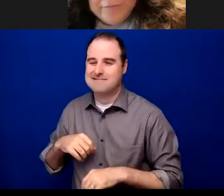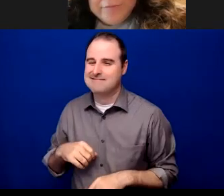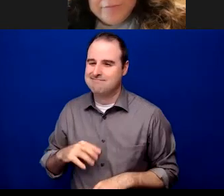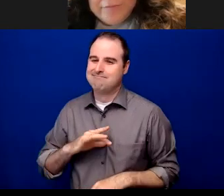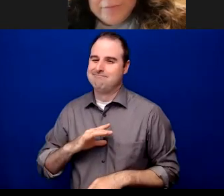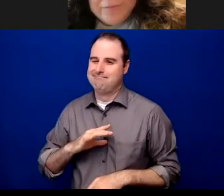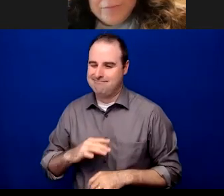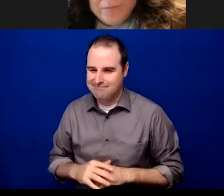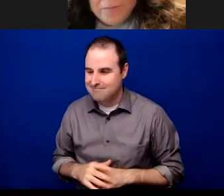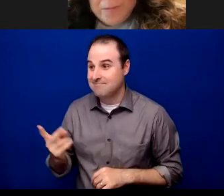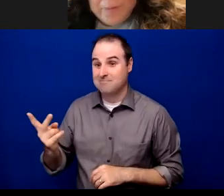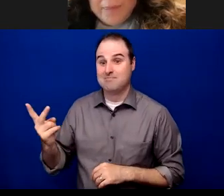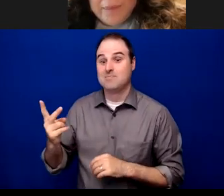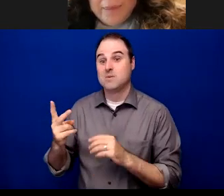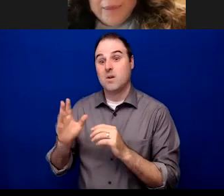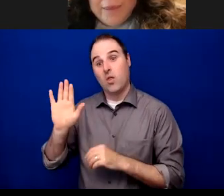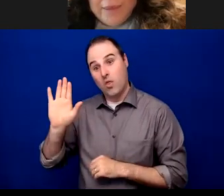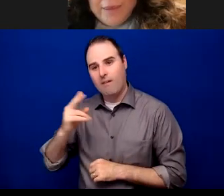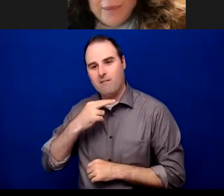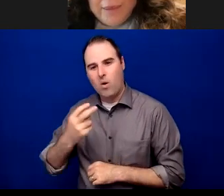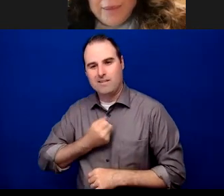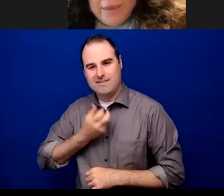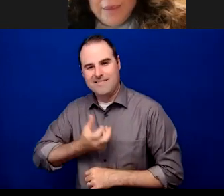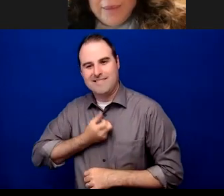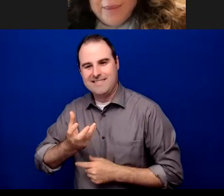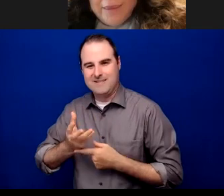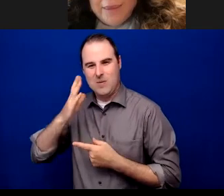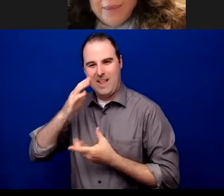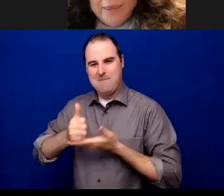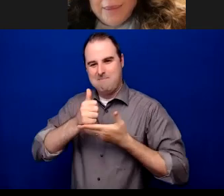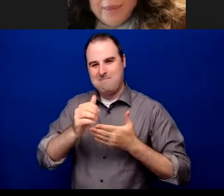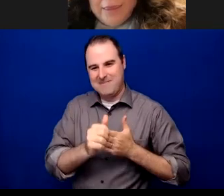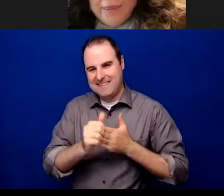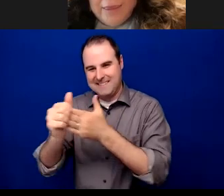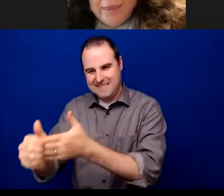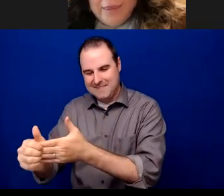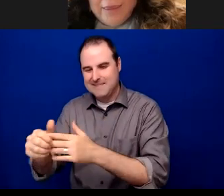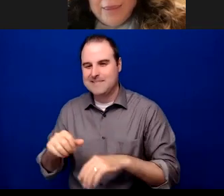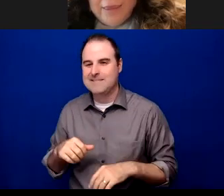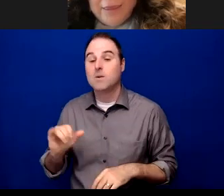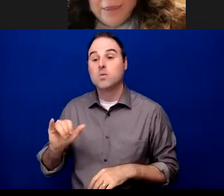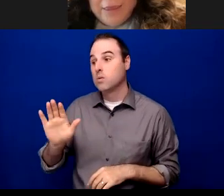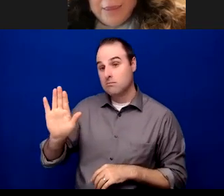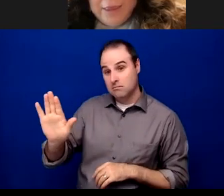all of you who took the time to fill out the form that Natalie made and provide some feedback for us, particularly if you said